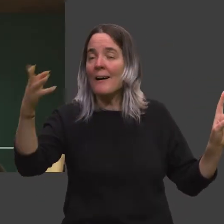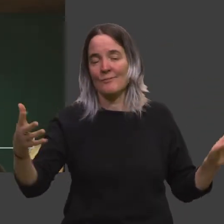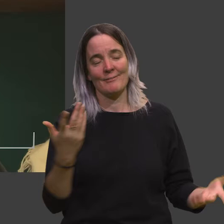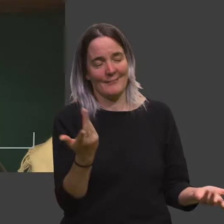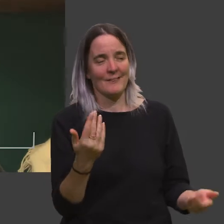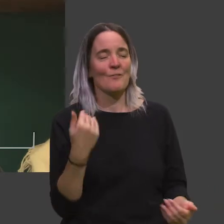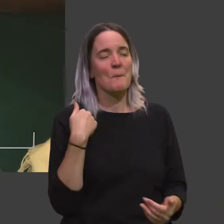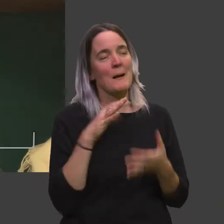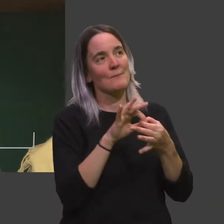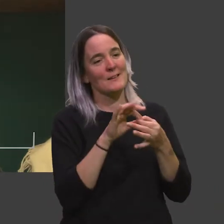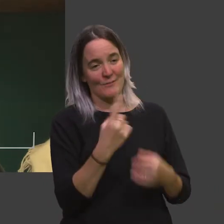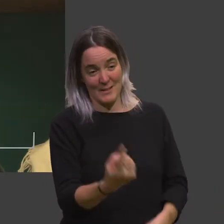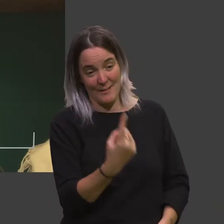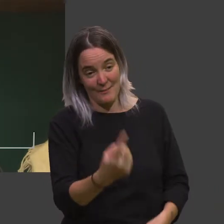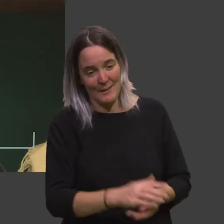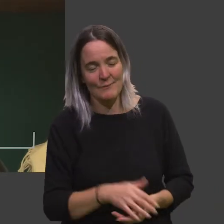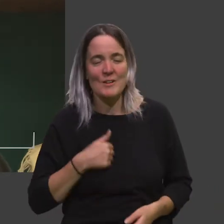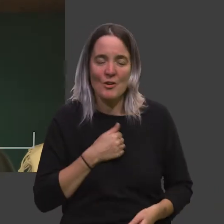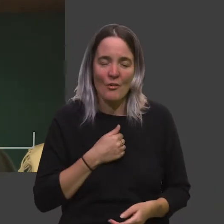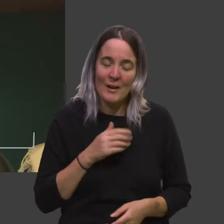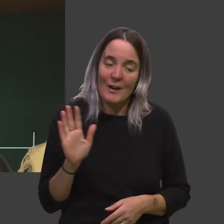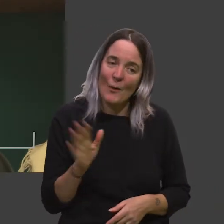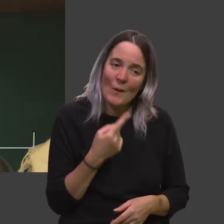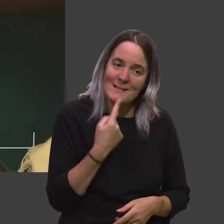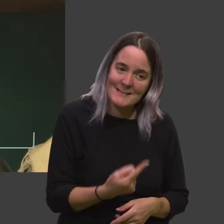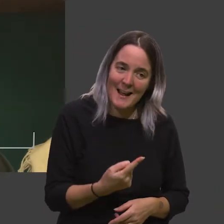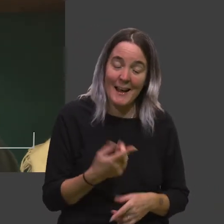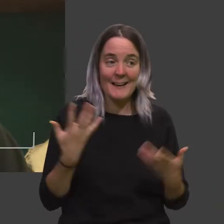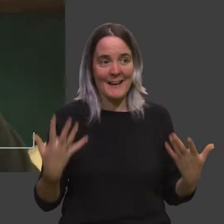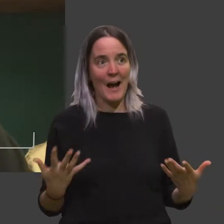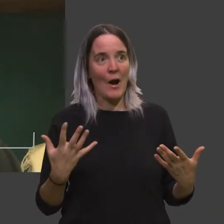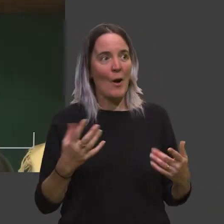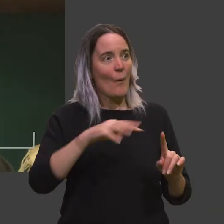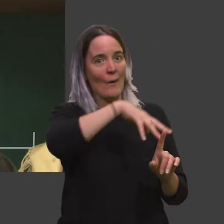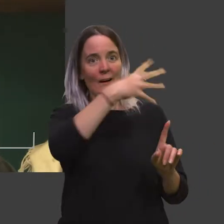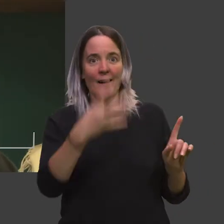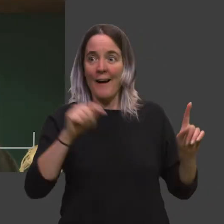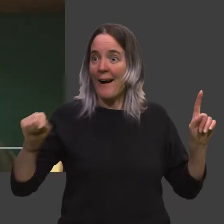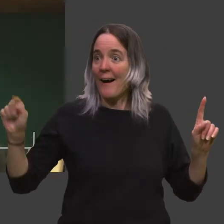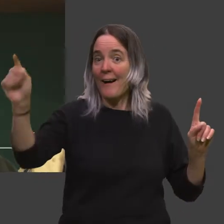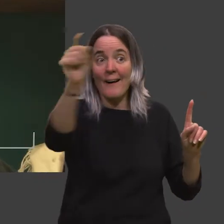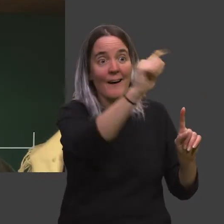Sorry. I'm sure everybody is saying that. Rainbows are everywhere now! [ SMALL LAUGH ]